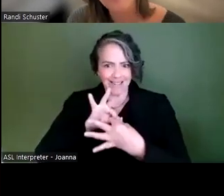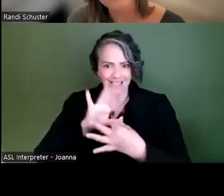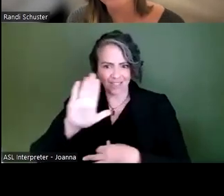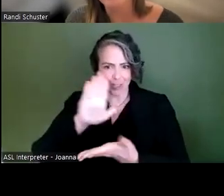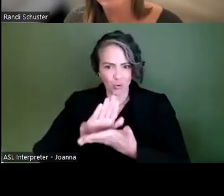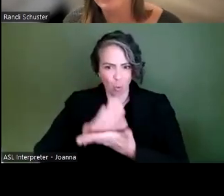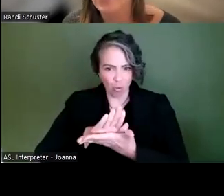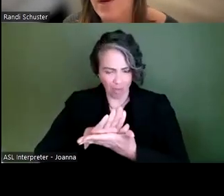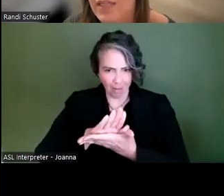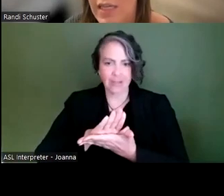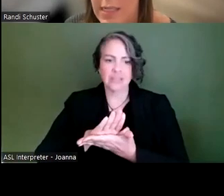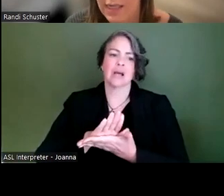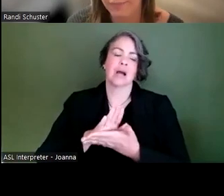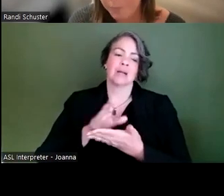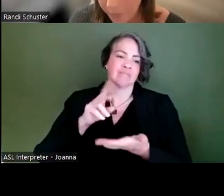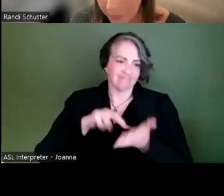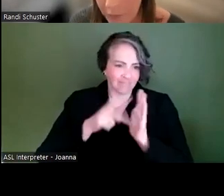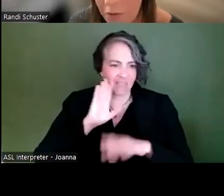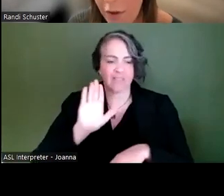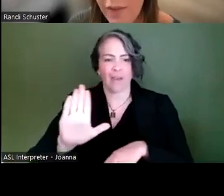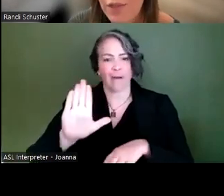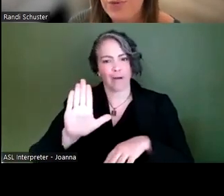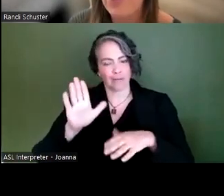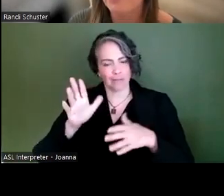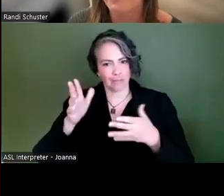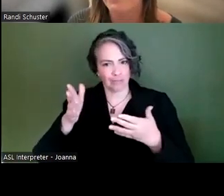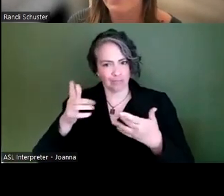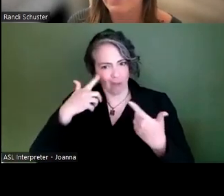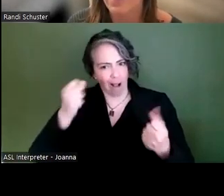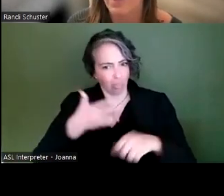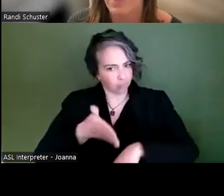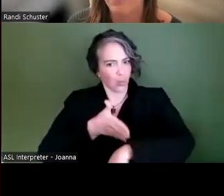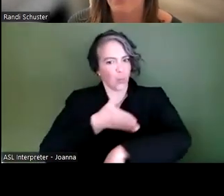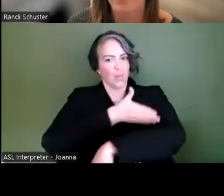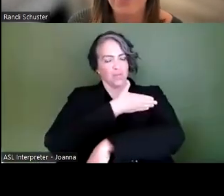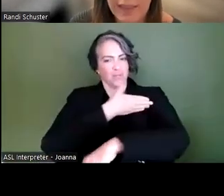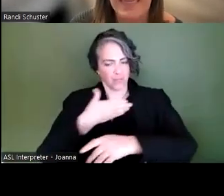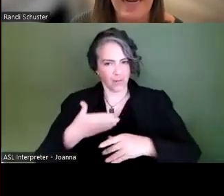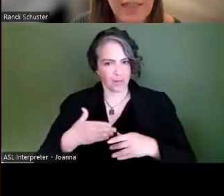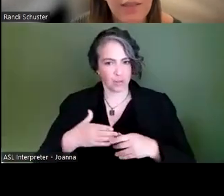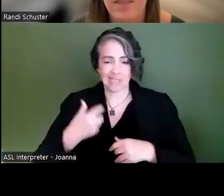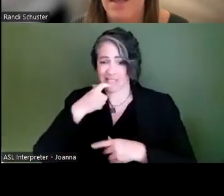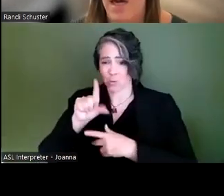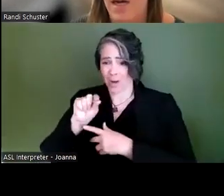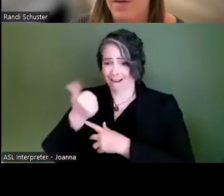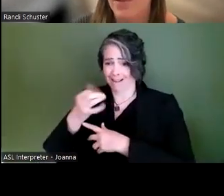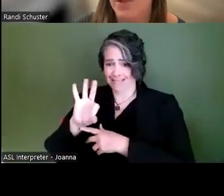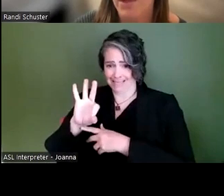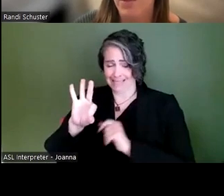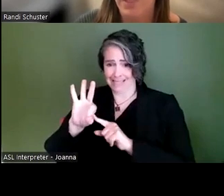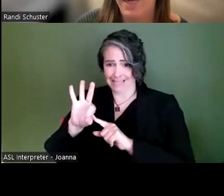published in in 2019, found that youth who felt - reported feeling - connected during middle and